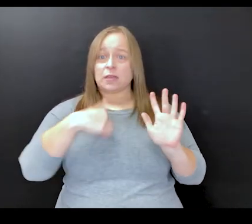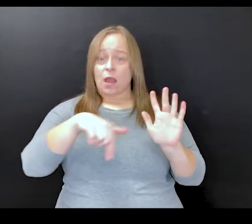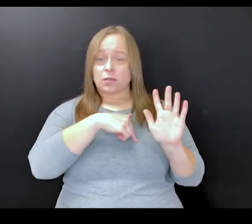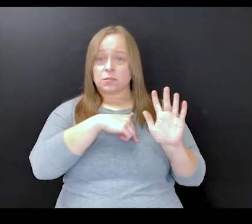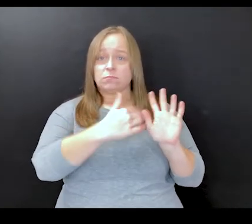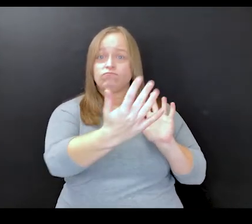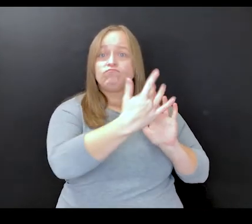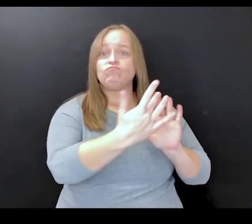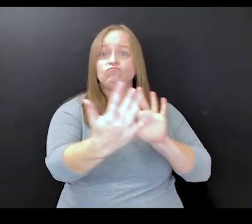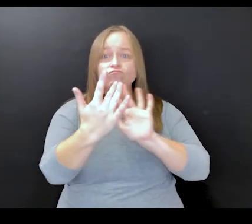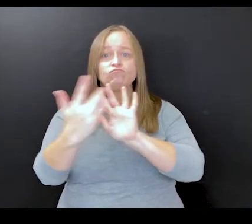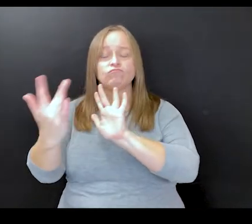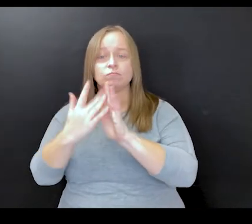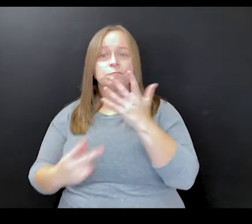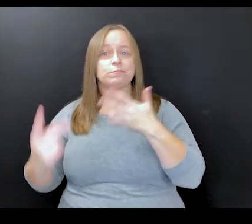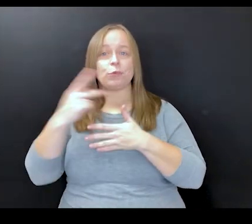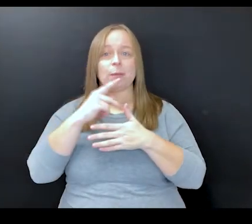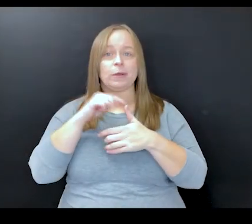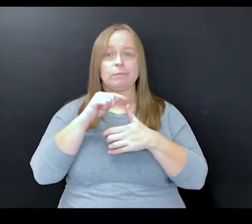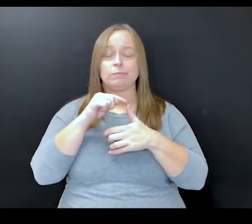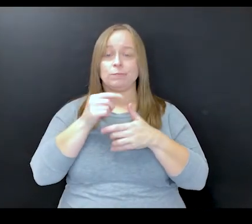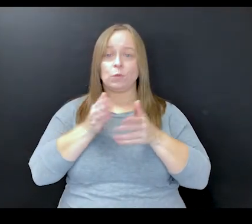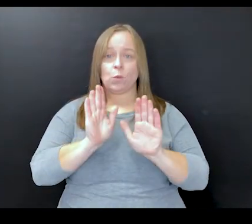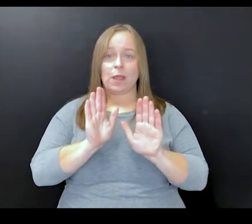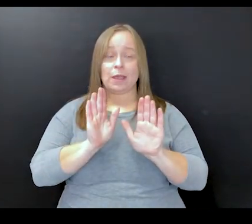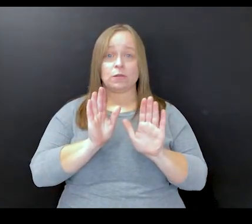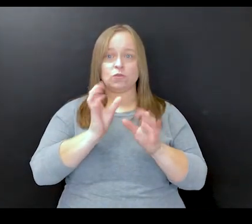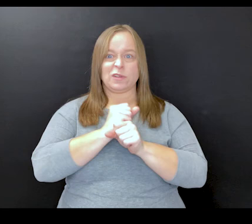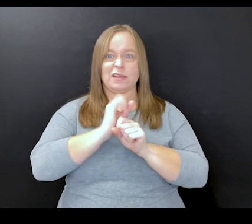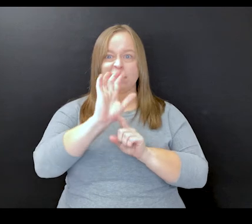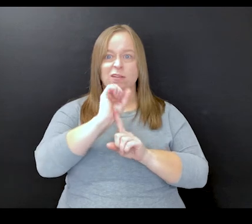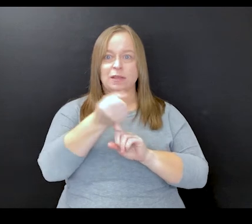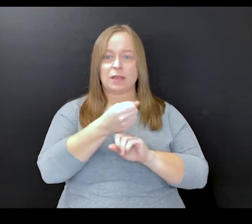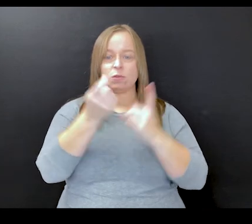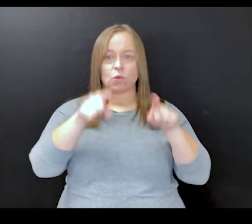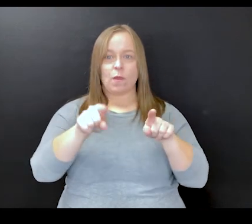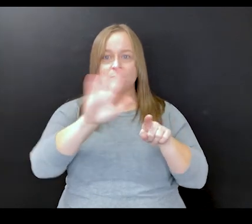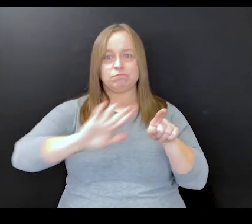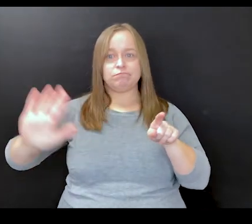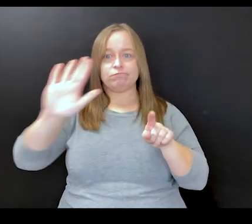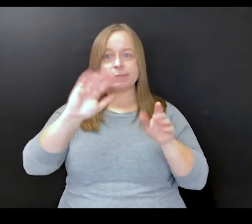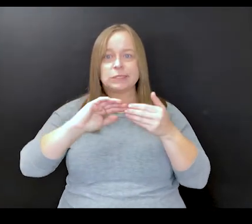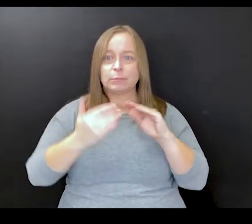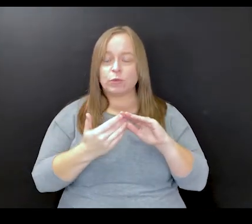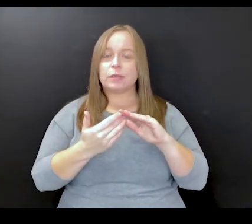You know, that is a primary way for us to know what is going on in the community.